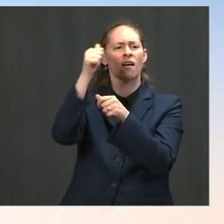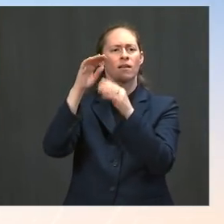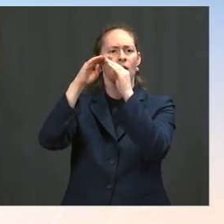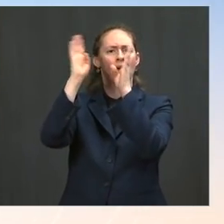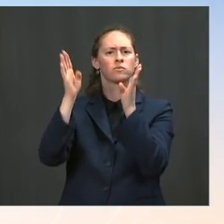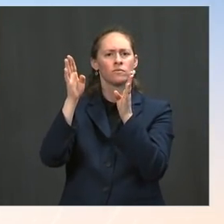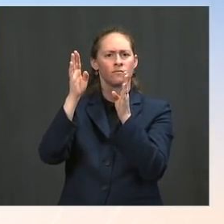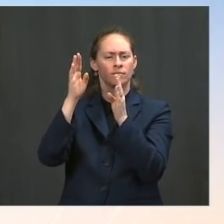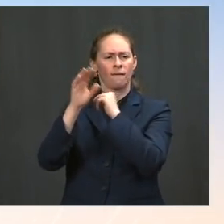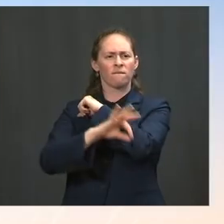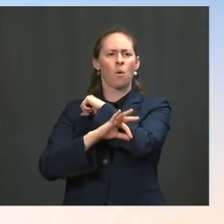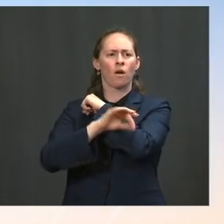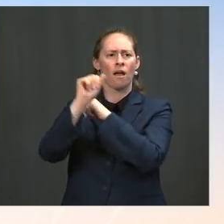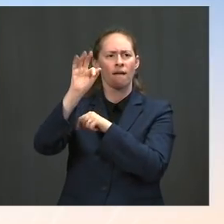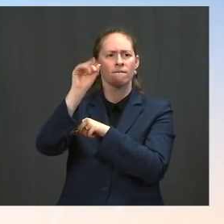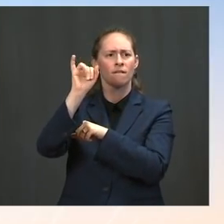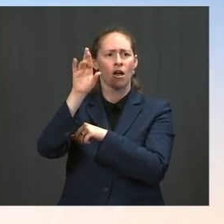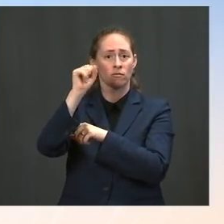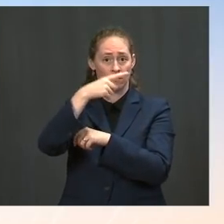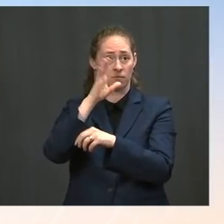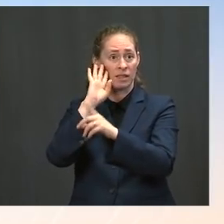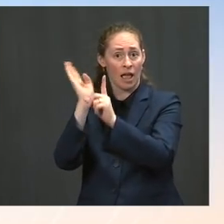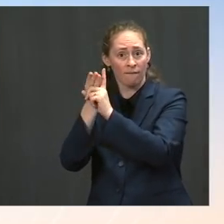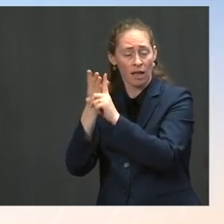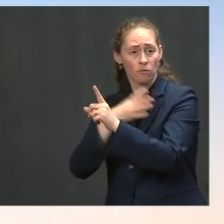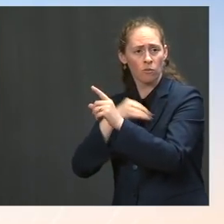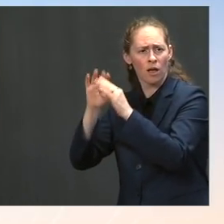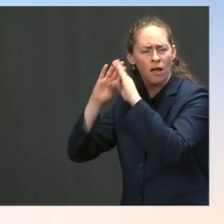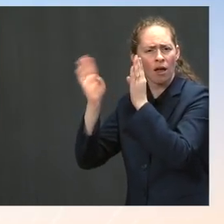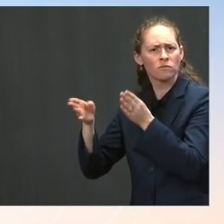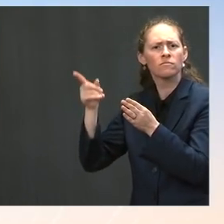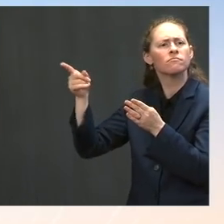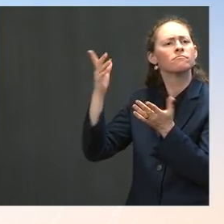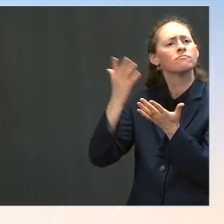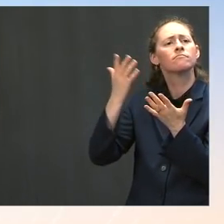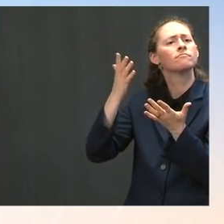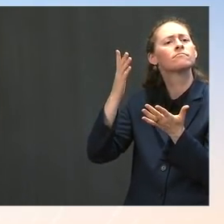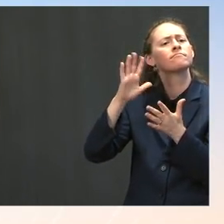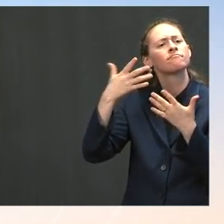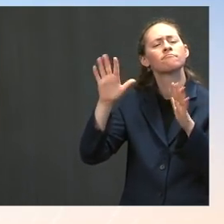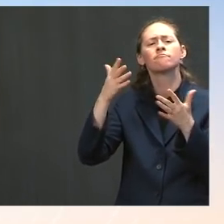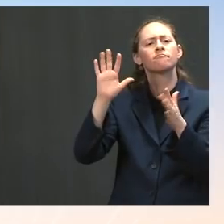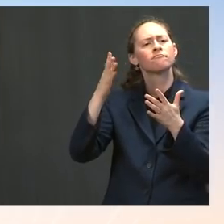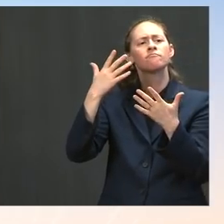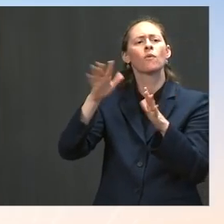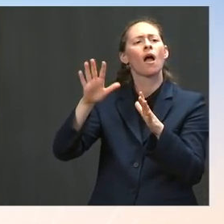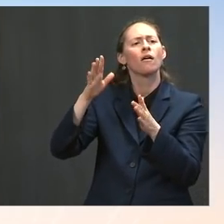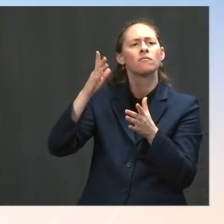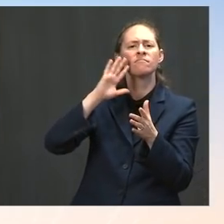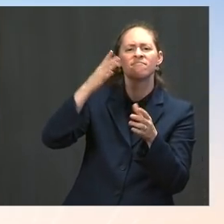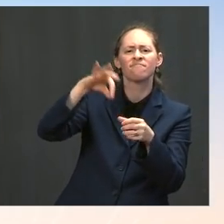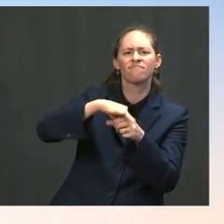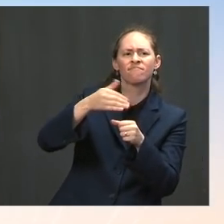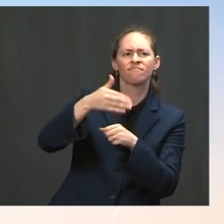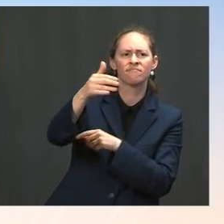to stop calling for the elections to be held on September 26th; to push it back because of the intimidation from gangs.